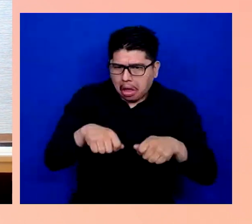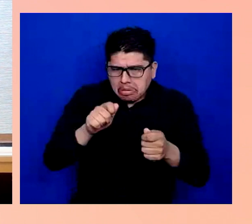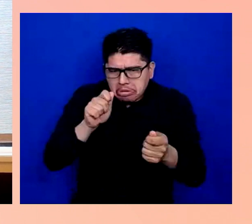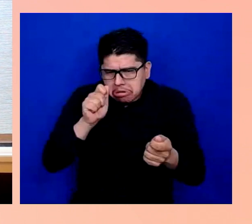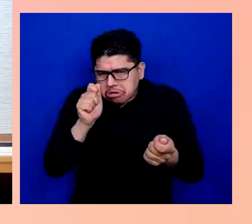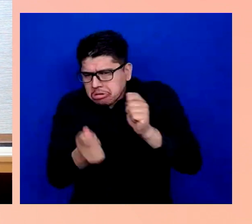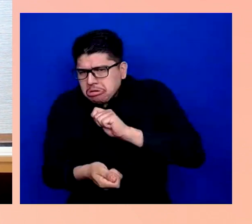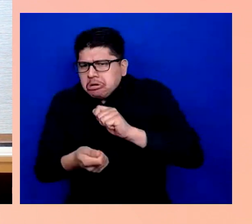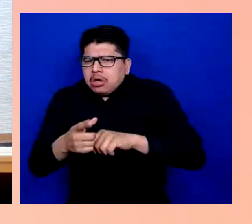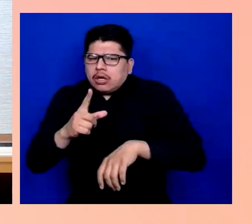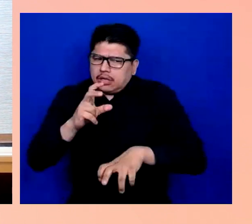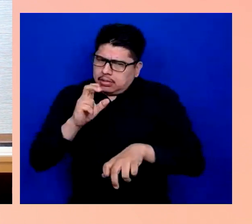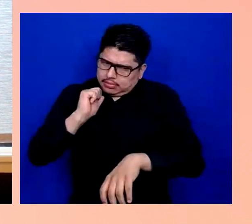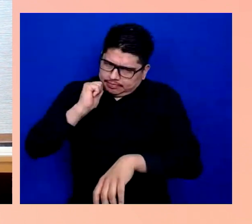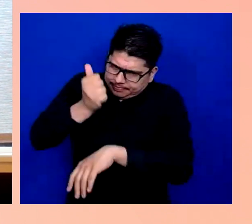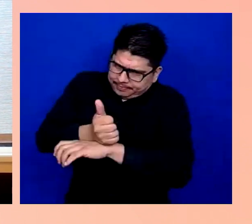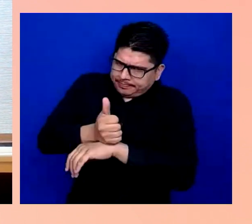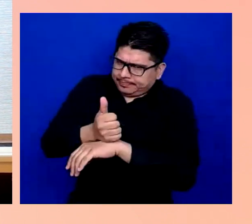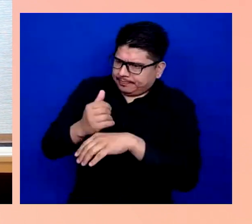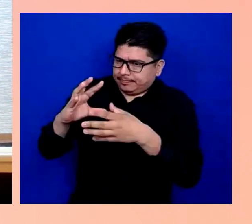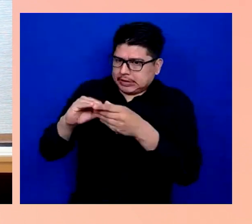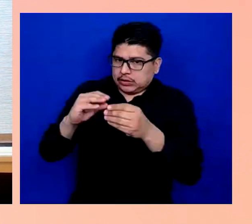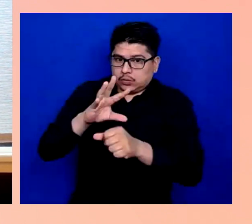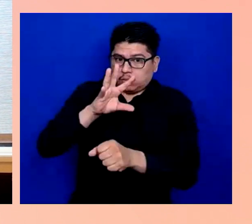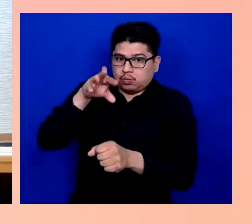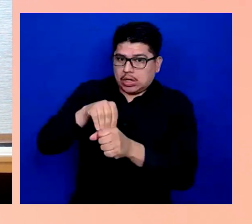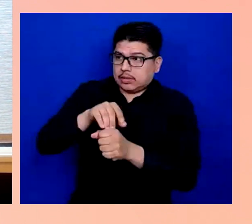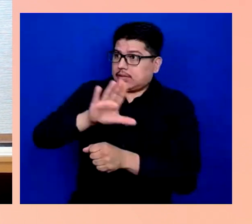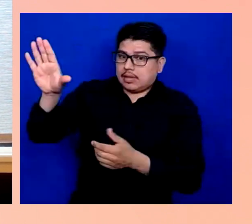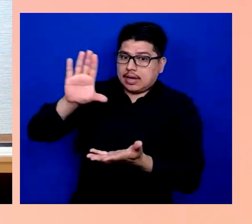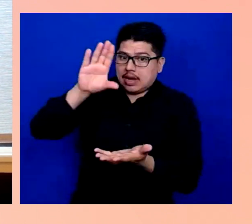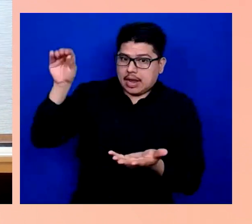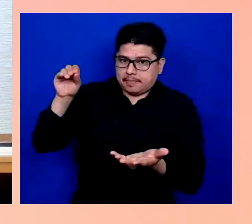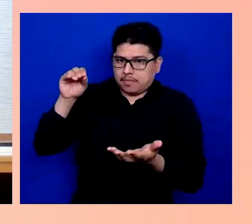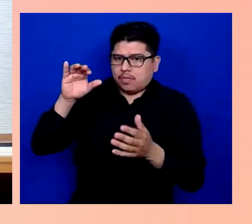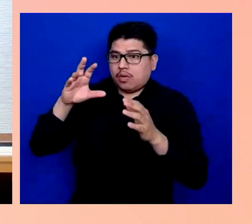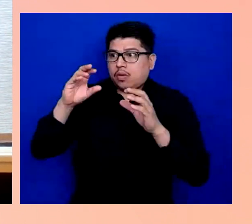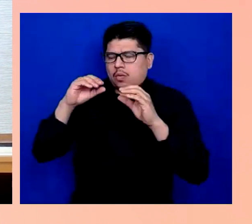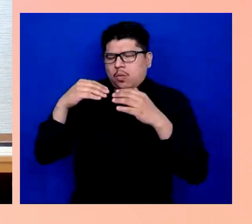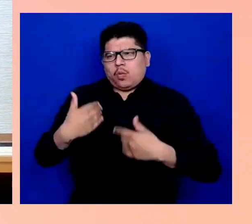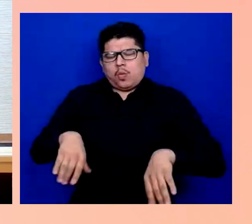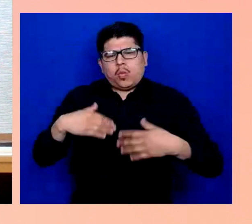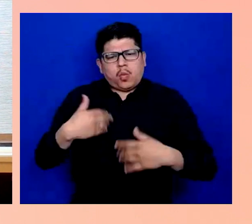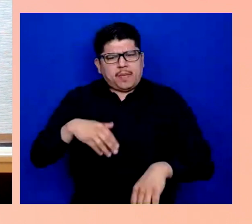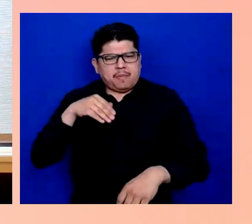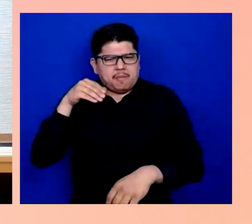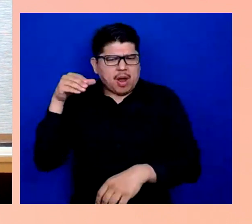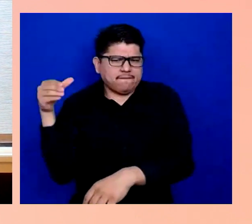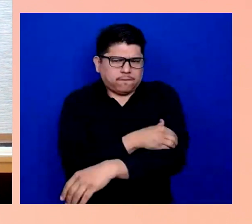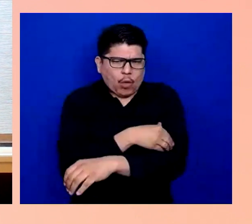it's really powerful. When you start telling stories it's really powerful.